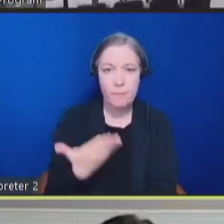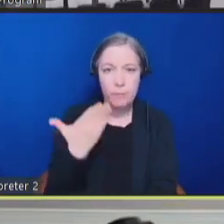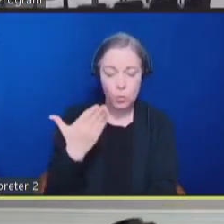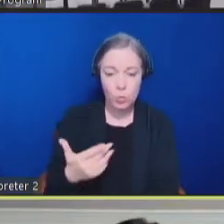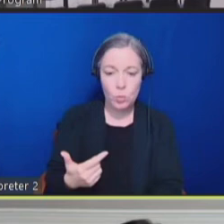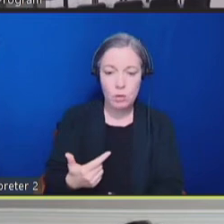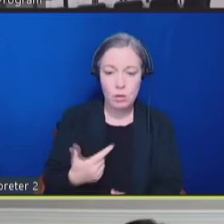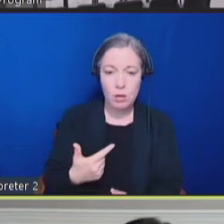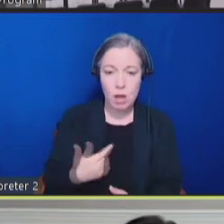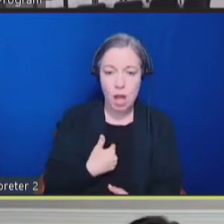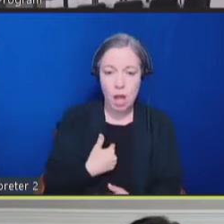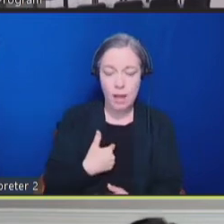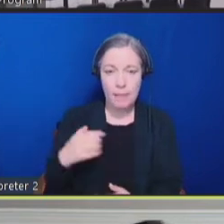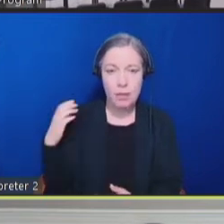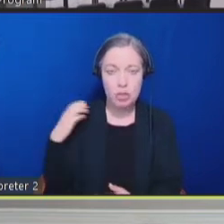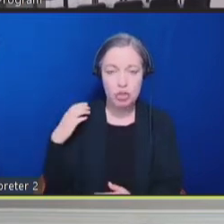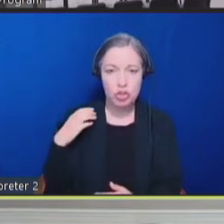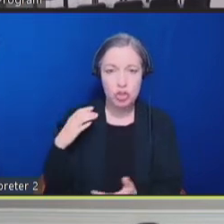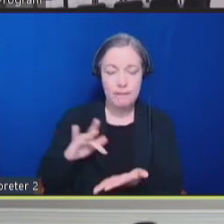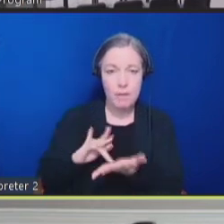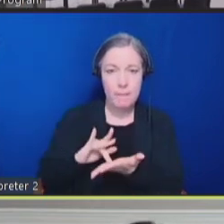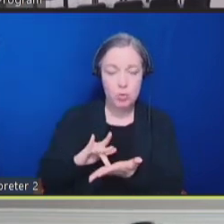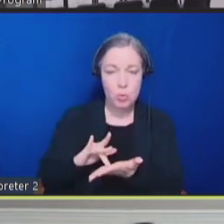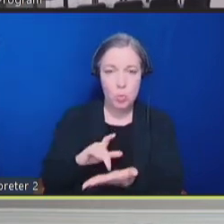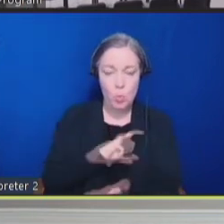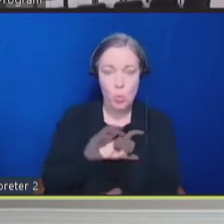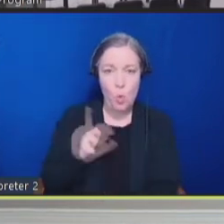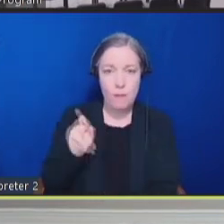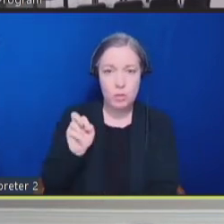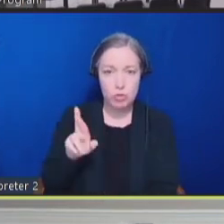serve as the chief medical officer for the National Center for Immunization and